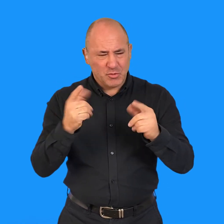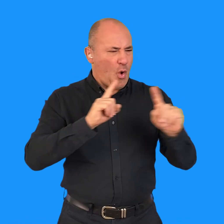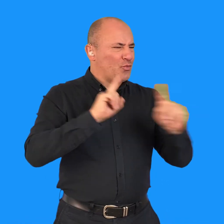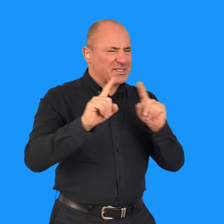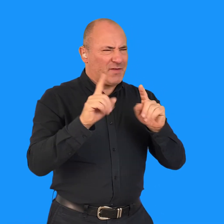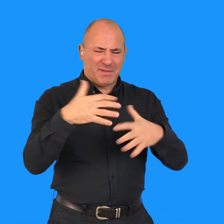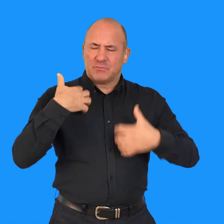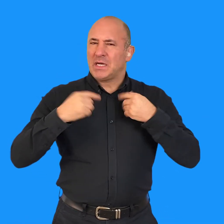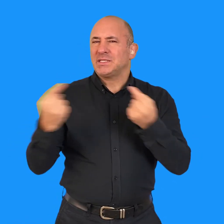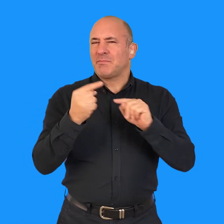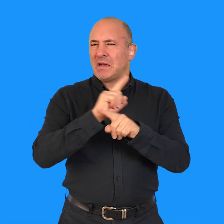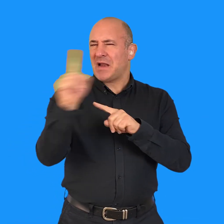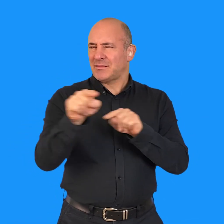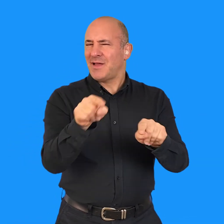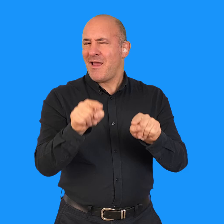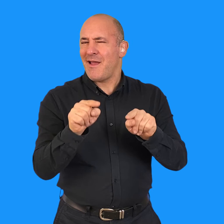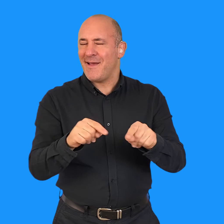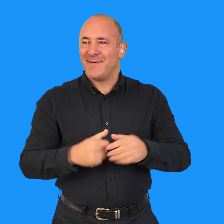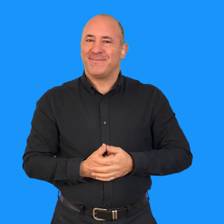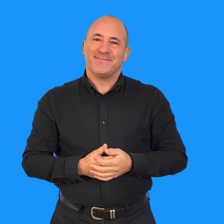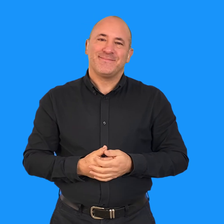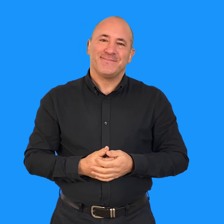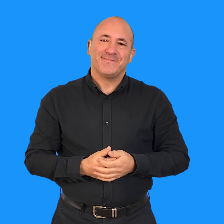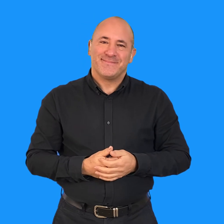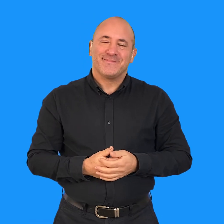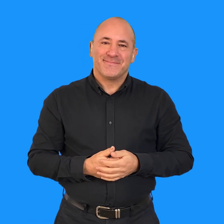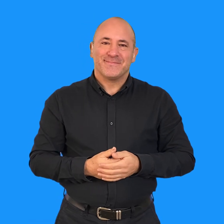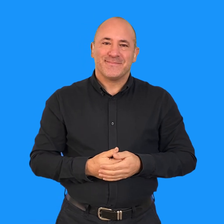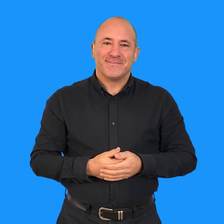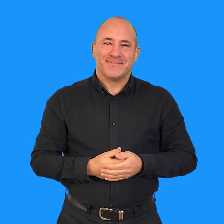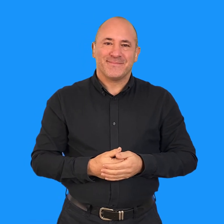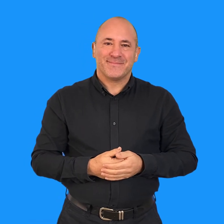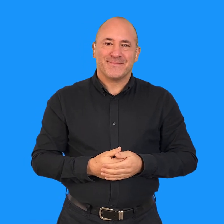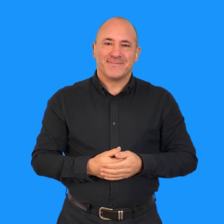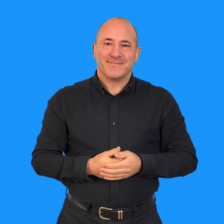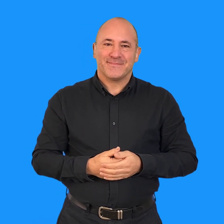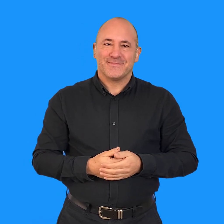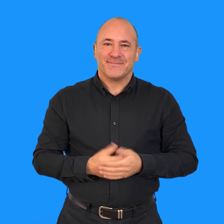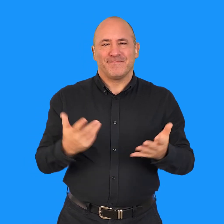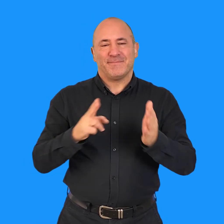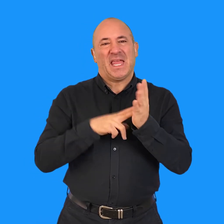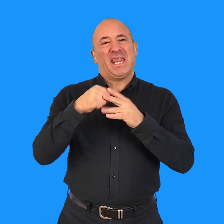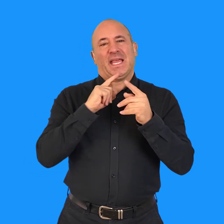or the production company themselves or whatever. But I think if you're an artist making work,